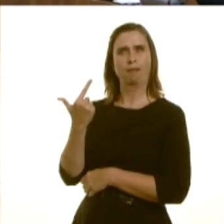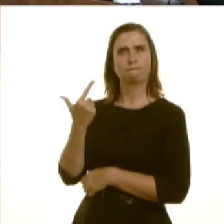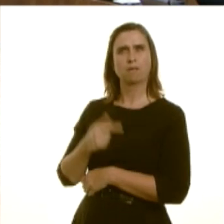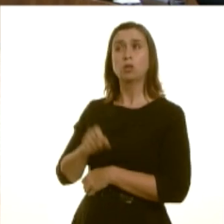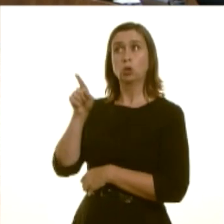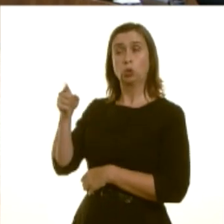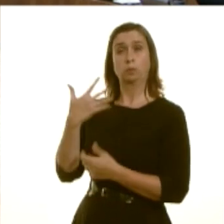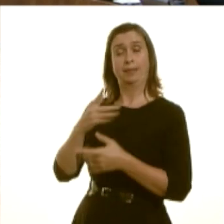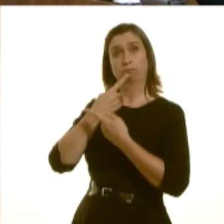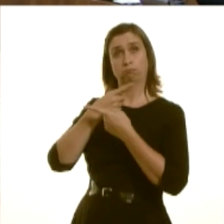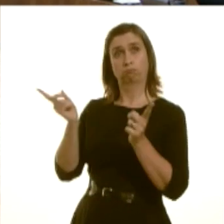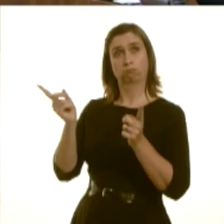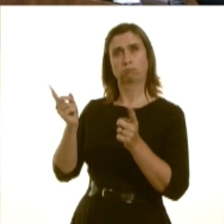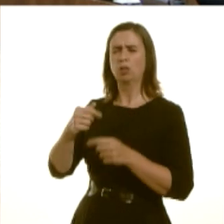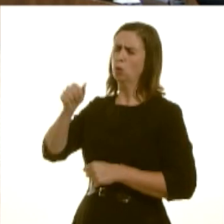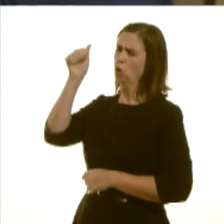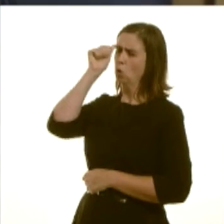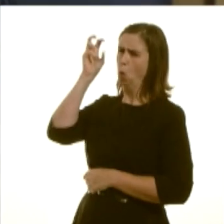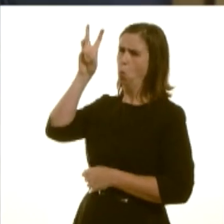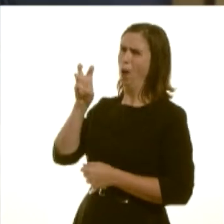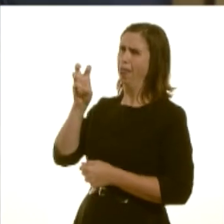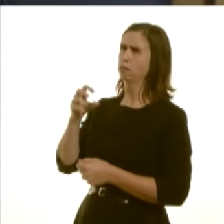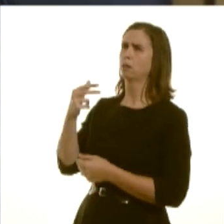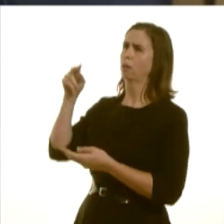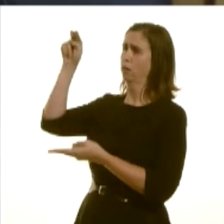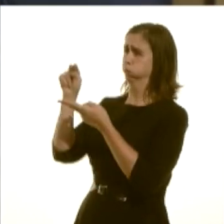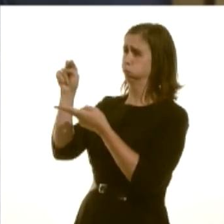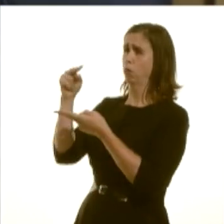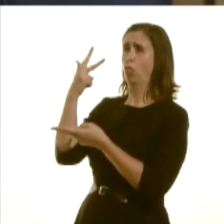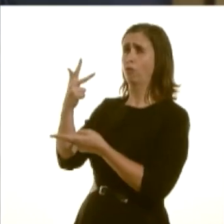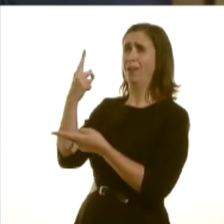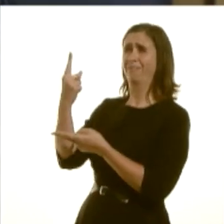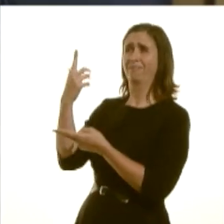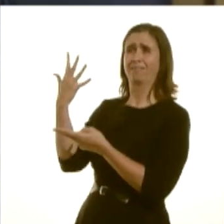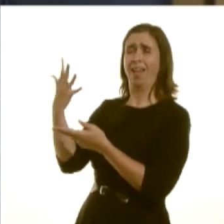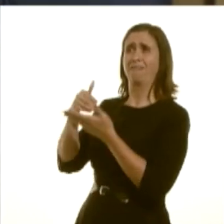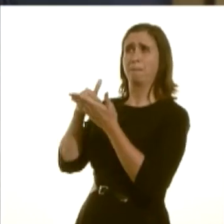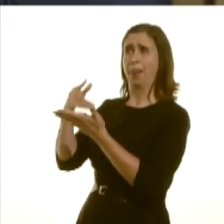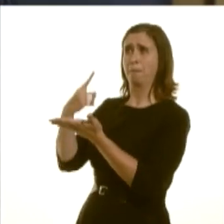Simon Thomas: ‘We know Wales is underfunded by £350m a year. If we accepted income tax